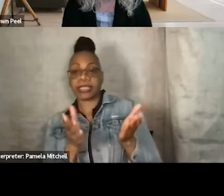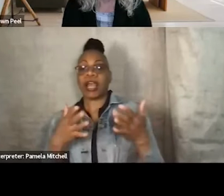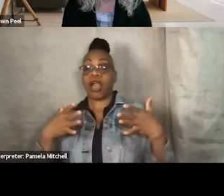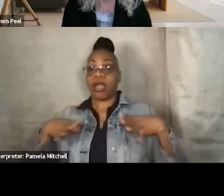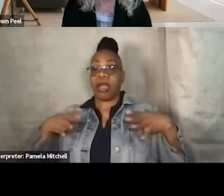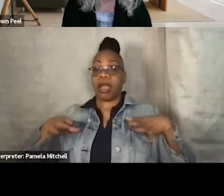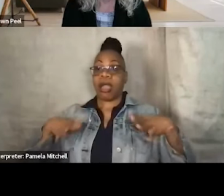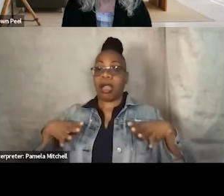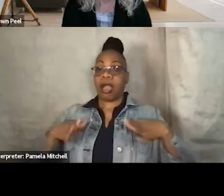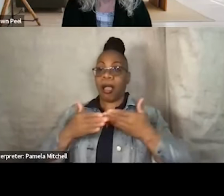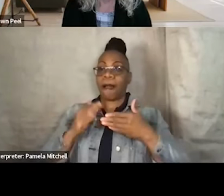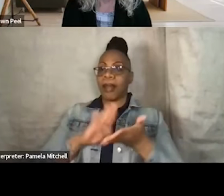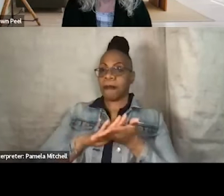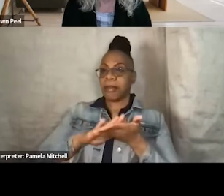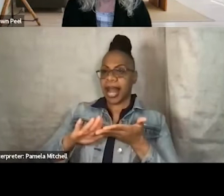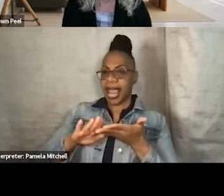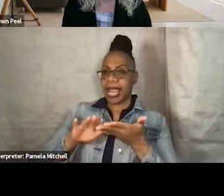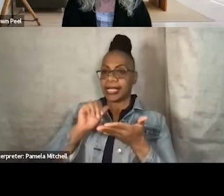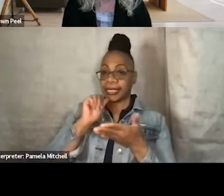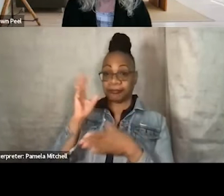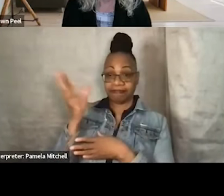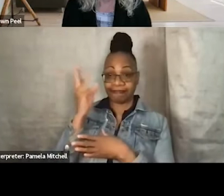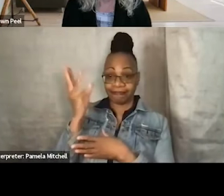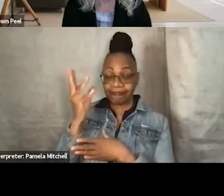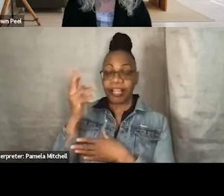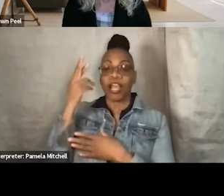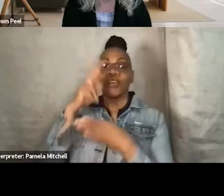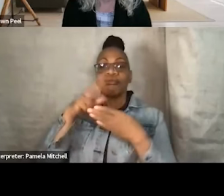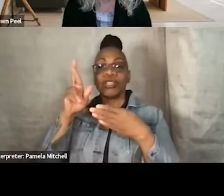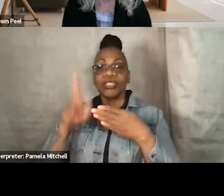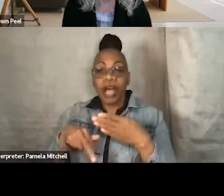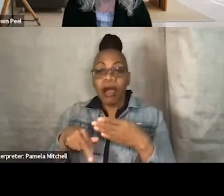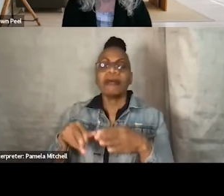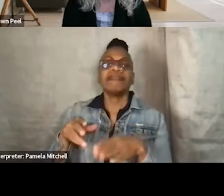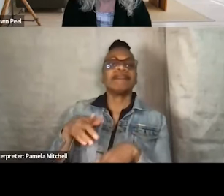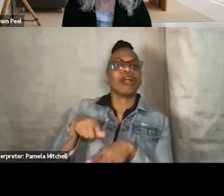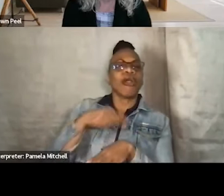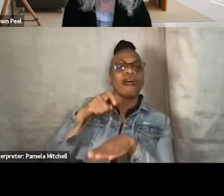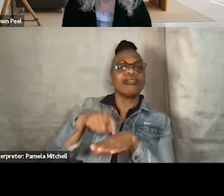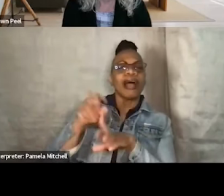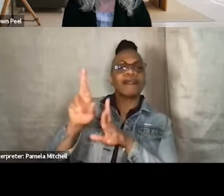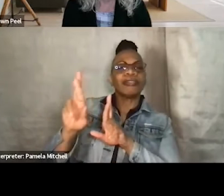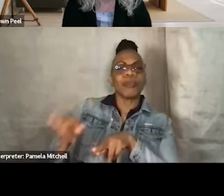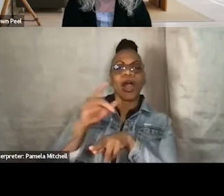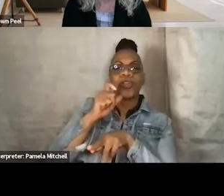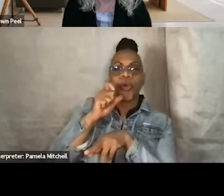As a result, it usually takes them longer to respond than a first responder, who is dispatched through 911.